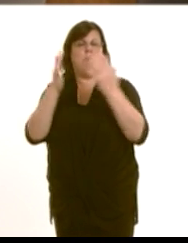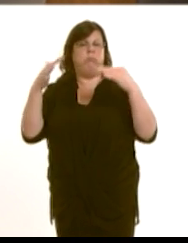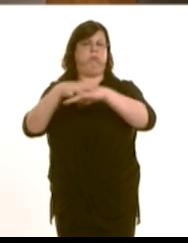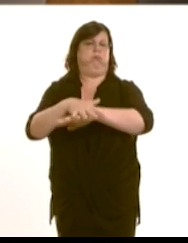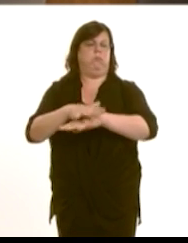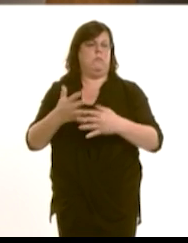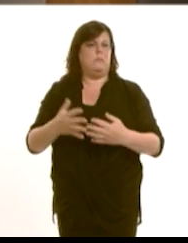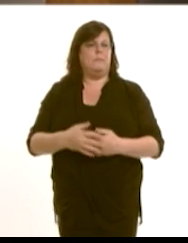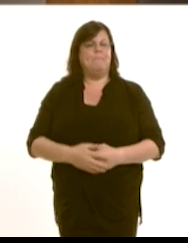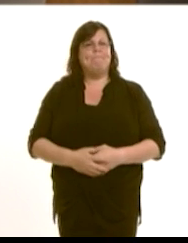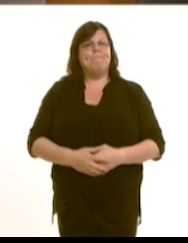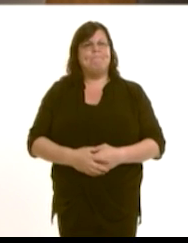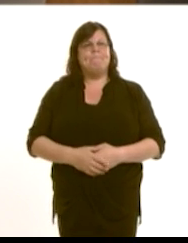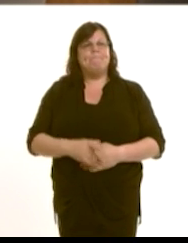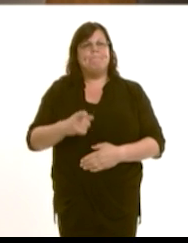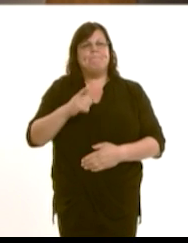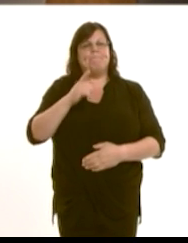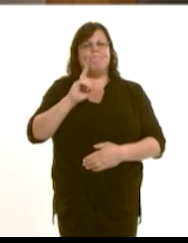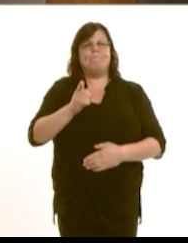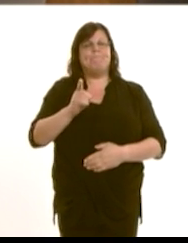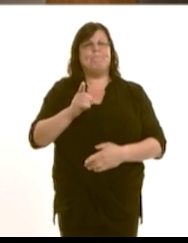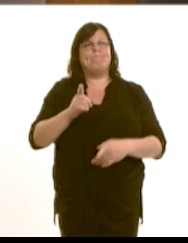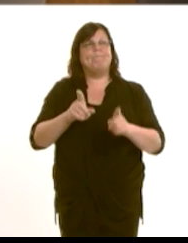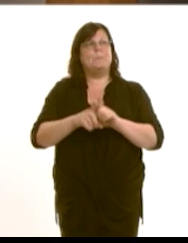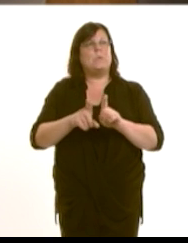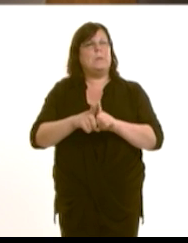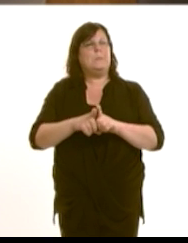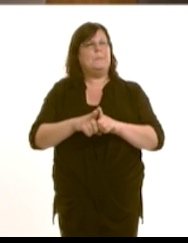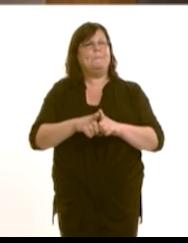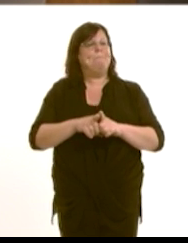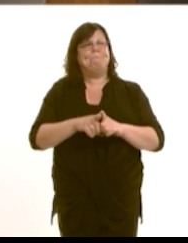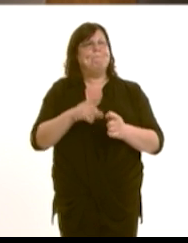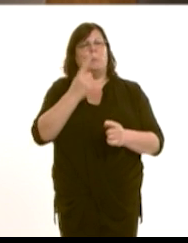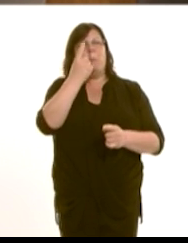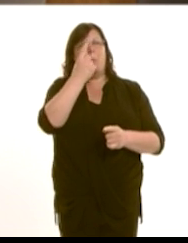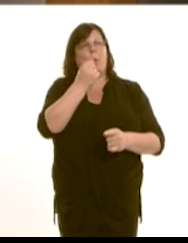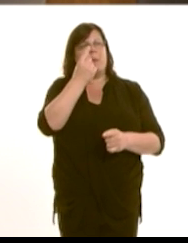It is also not sustainable to be in a situation where it would be a matter for the people